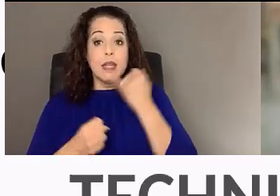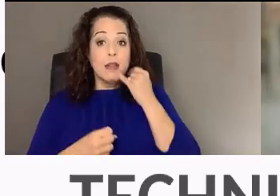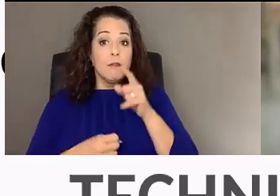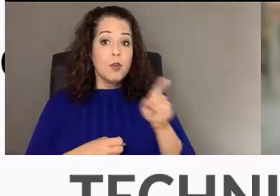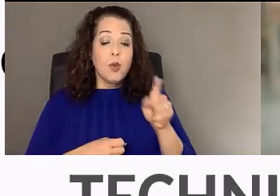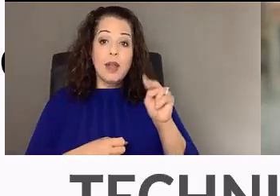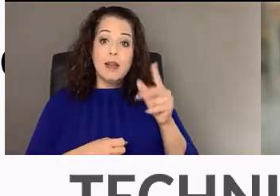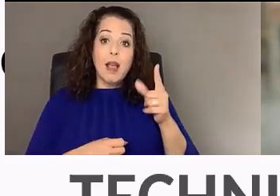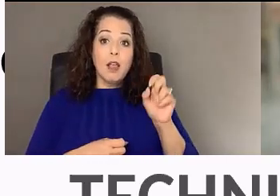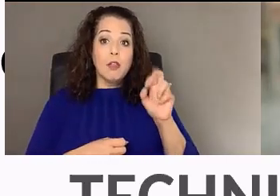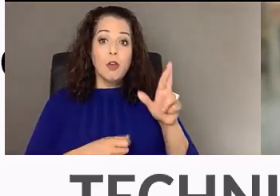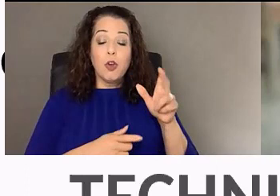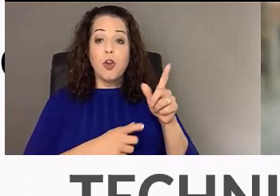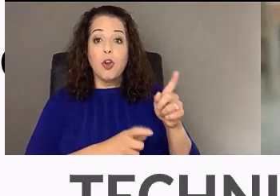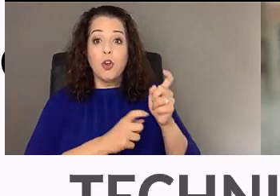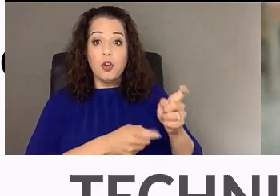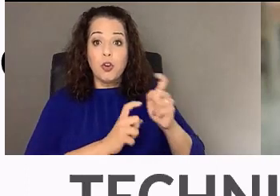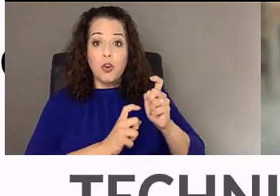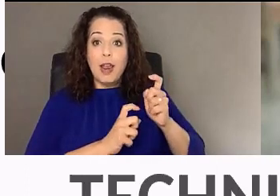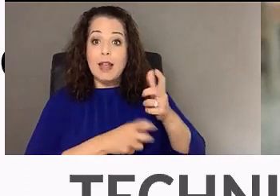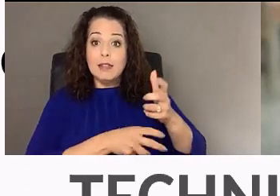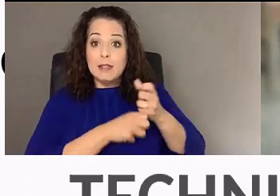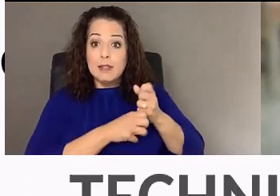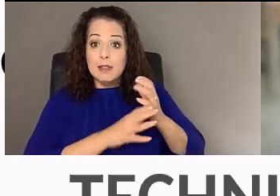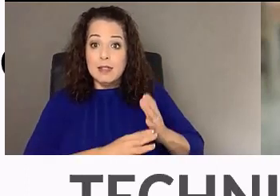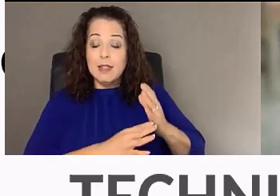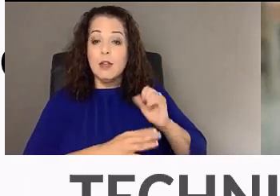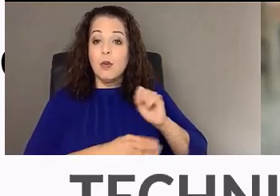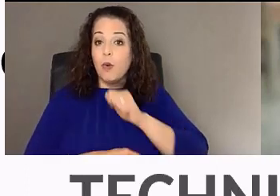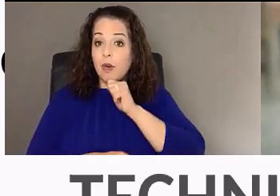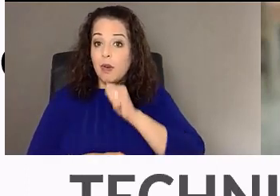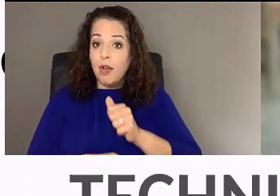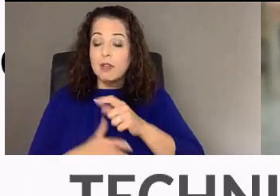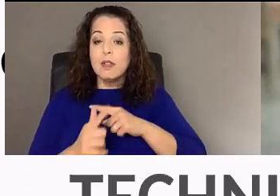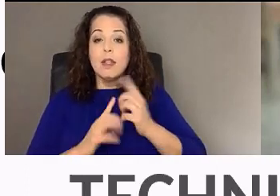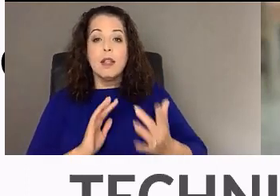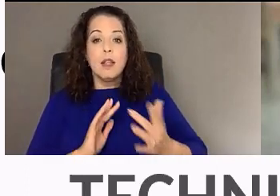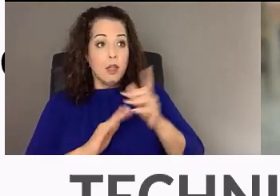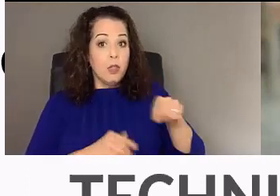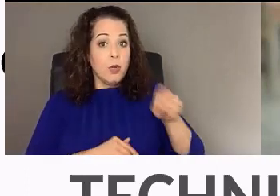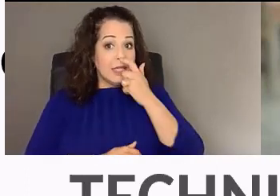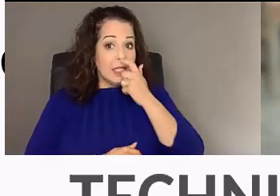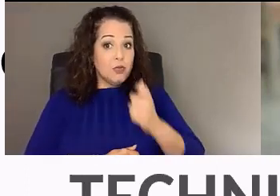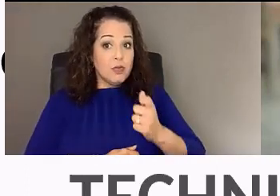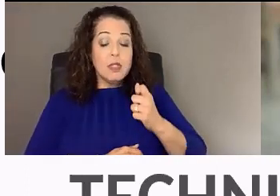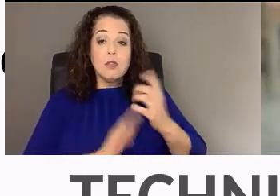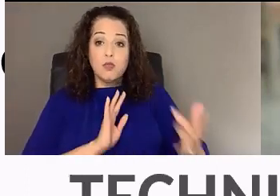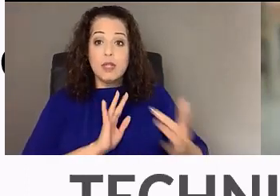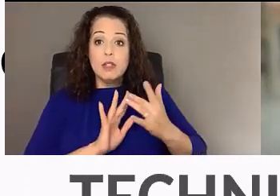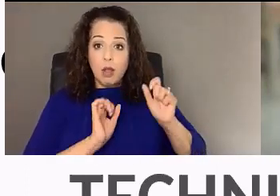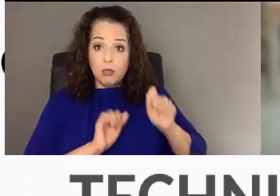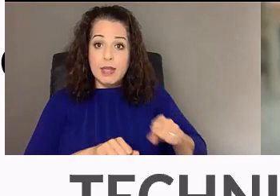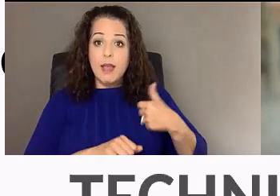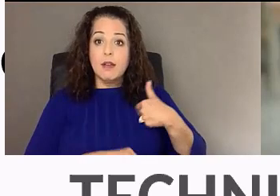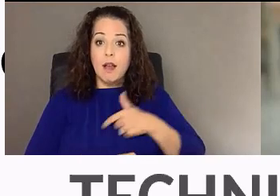we have people who are also interested in NIDILRR funding reach out to us-- can contact us through our website, which I'll go through further.